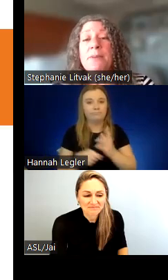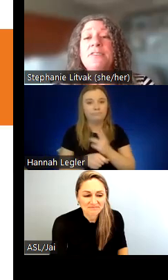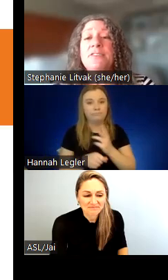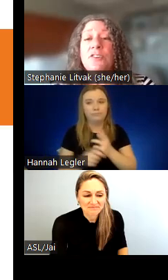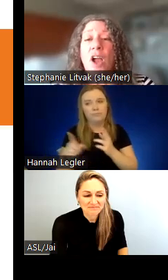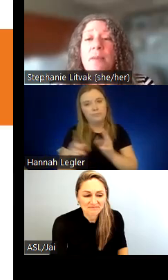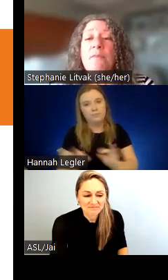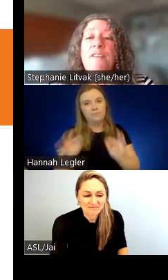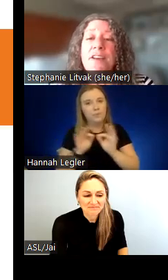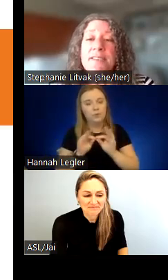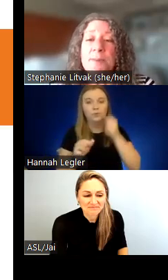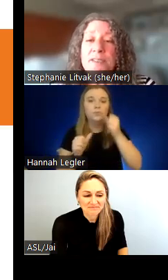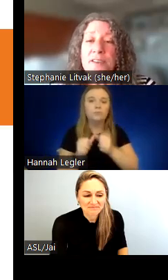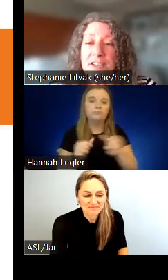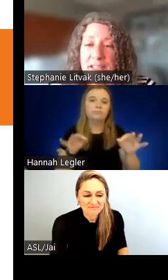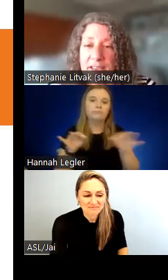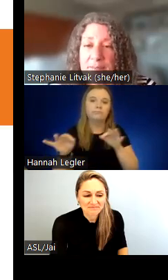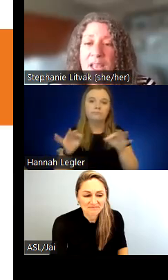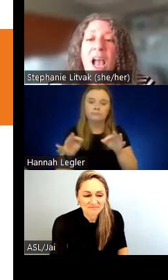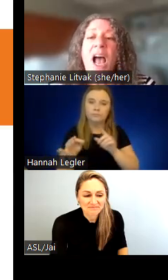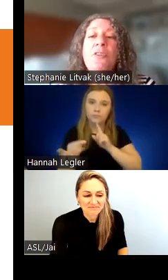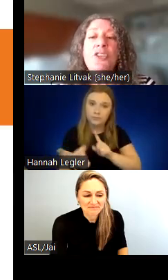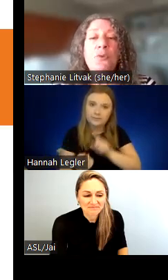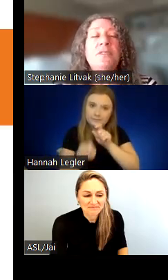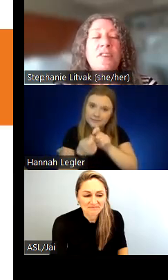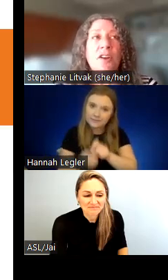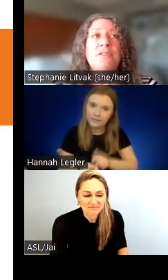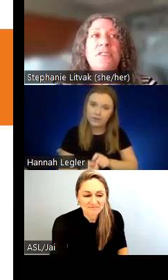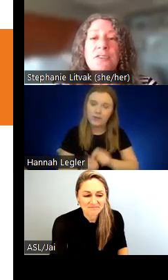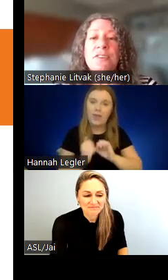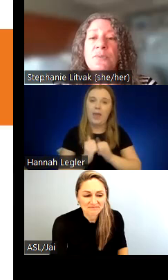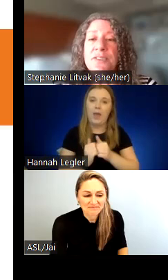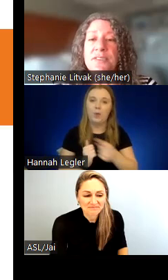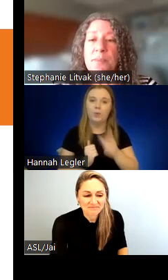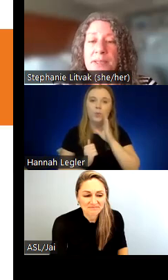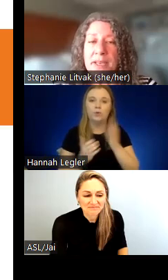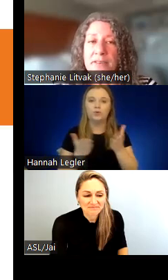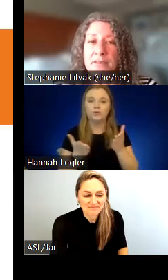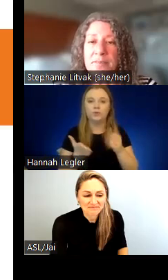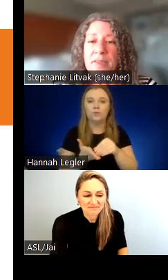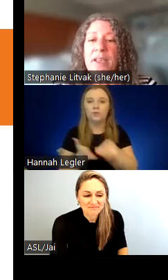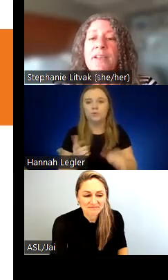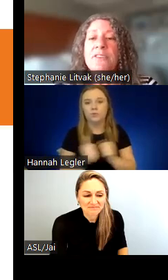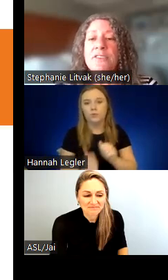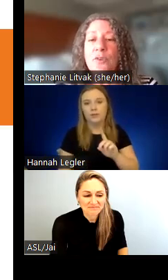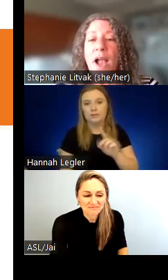Remember to describe very specifically how you will serve students with disabilities.